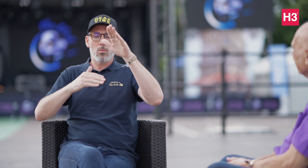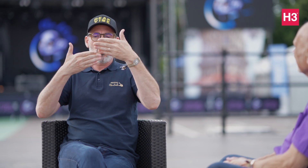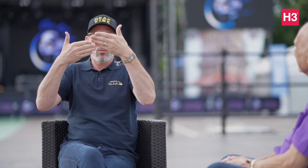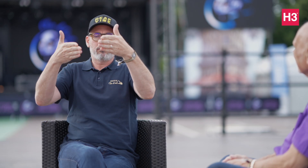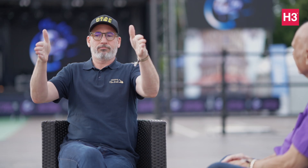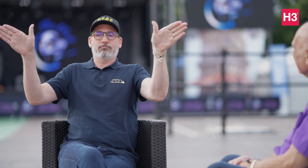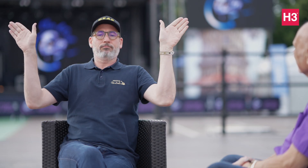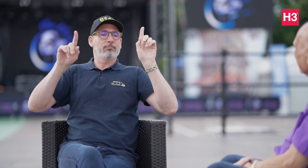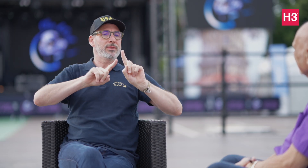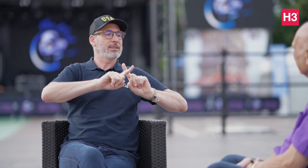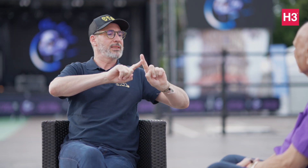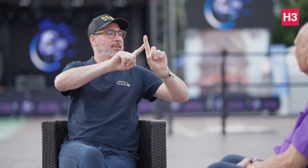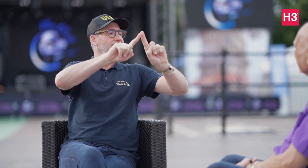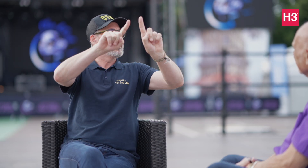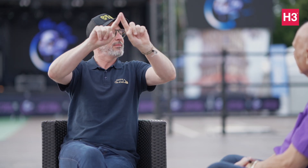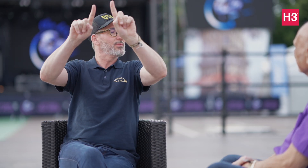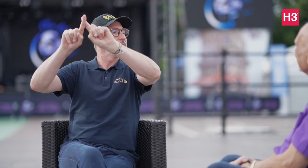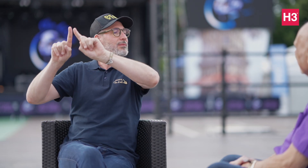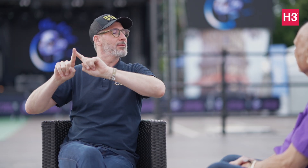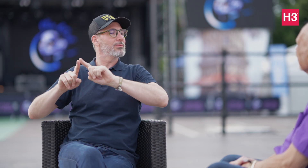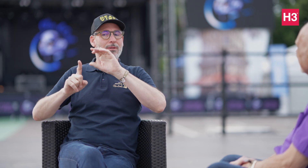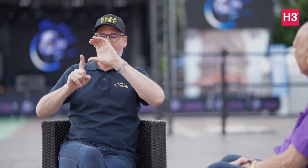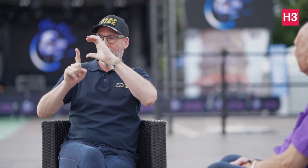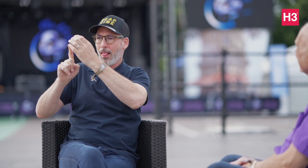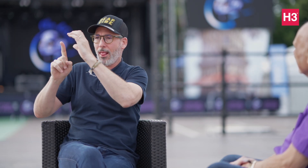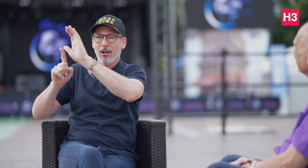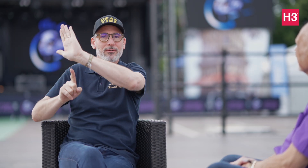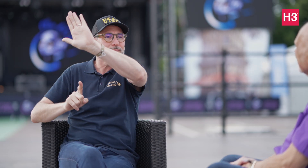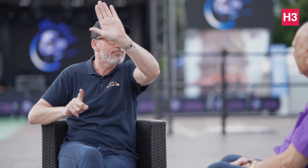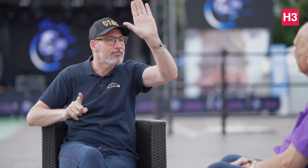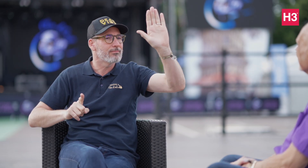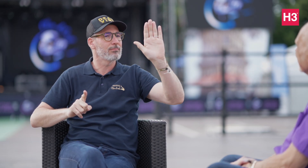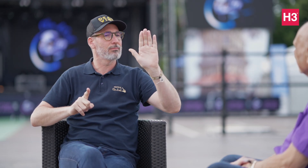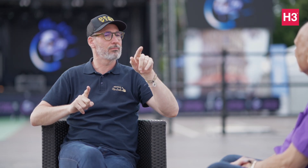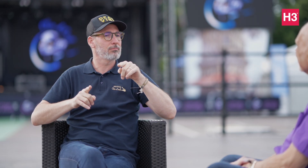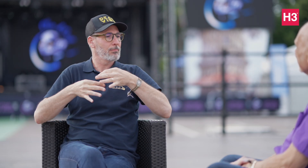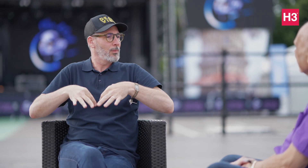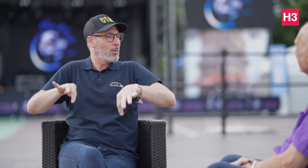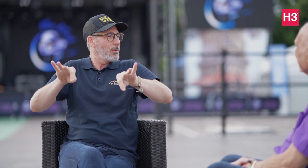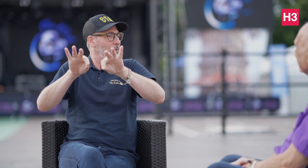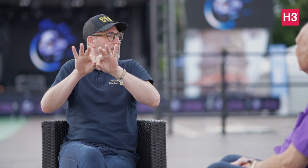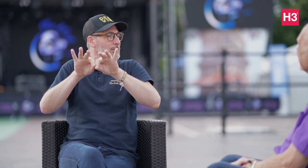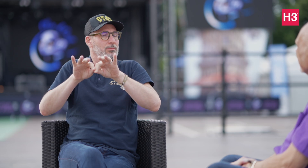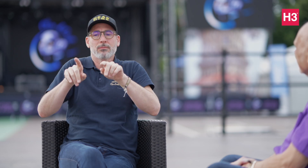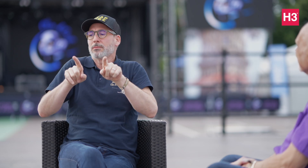It symbolizes the deep connection between artists and their shared cultural